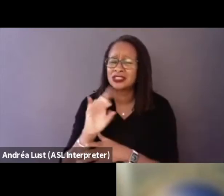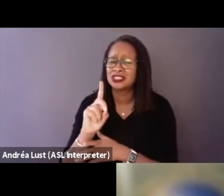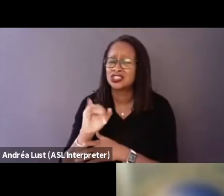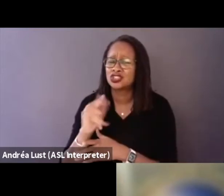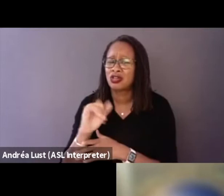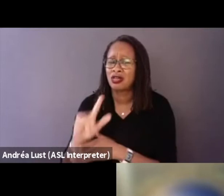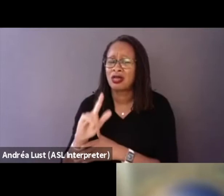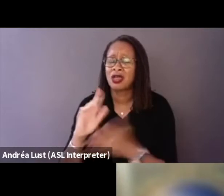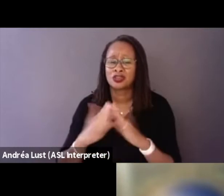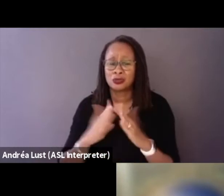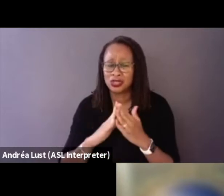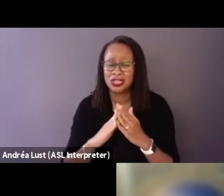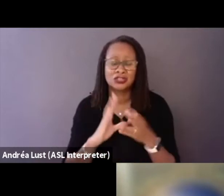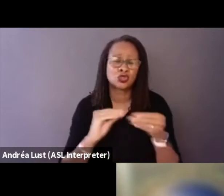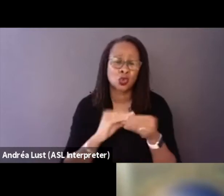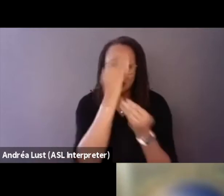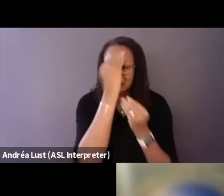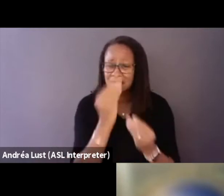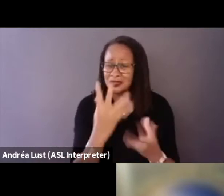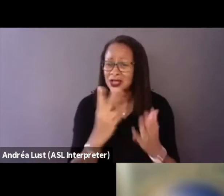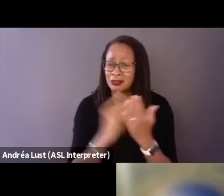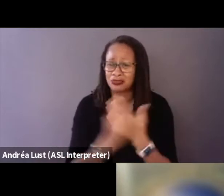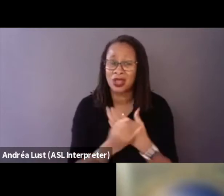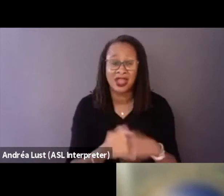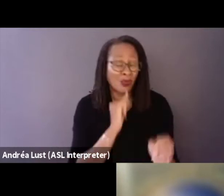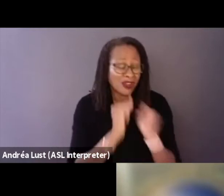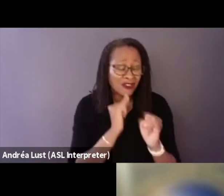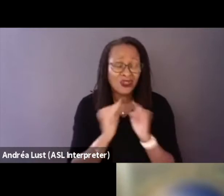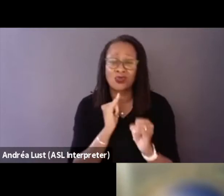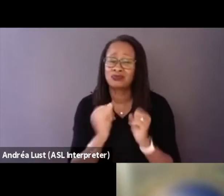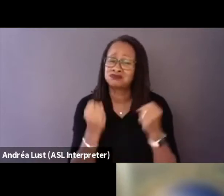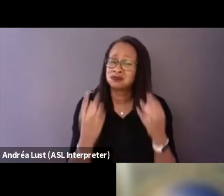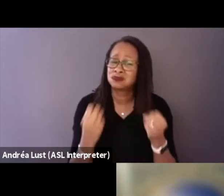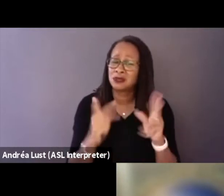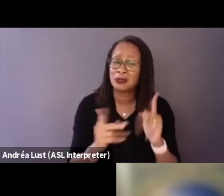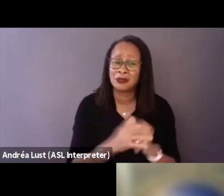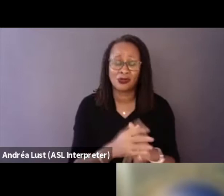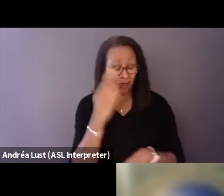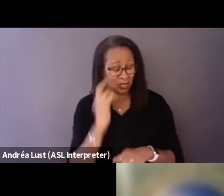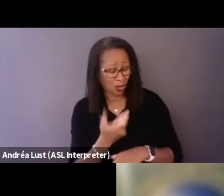We interviewed hundreds of... We realized that all the people sort of stuck in the waiting room had something to say,